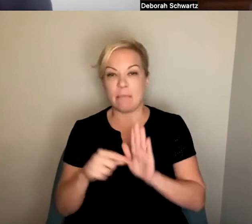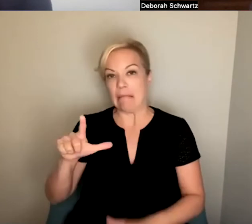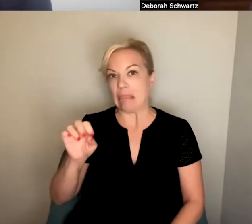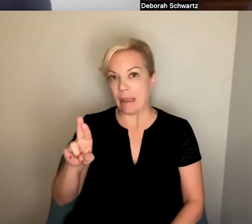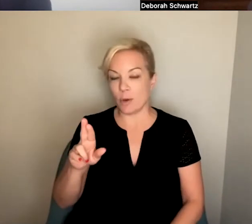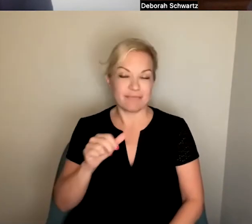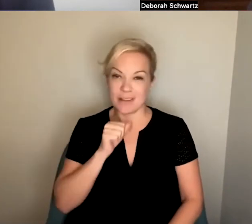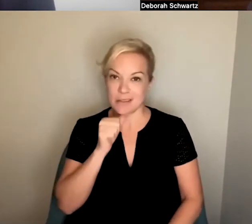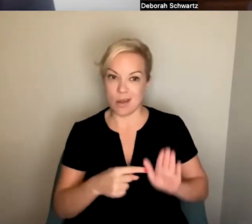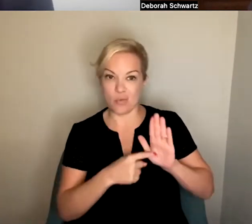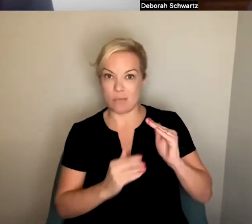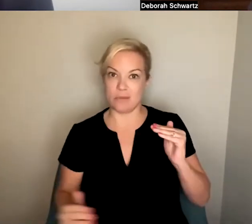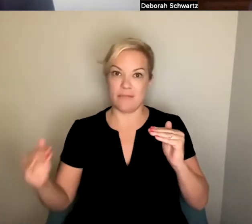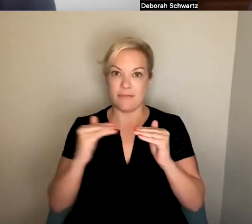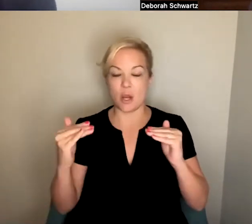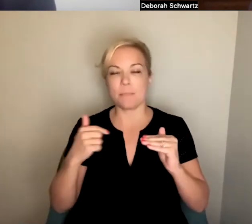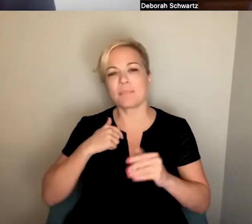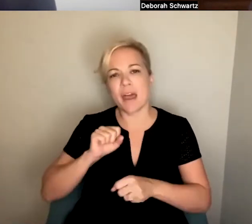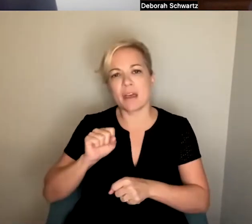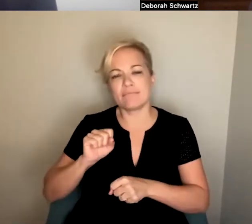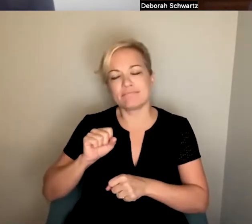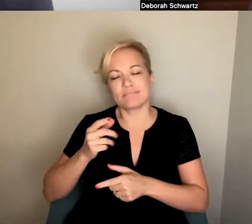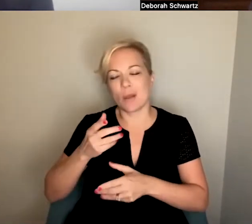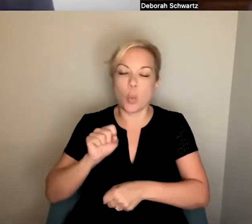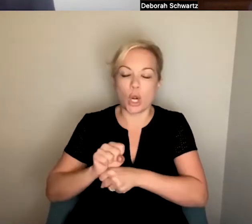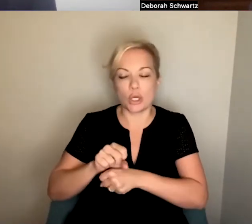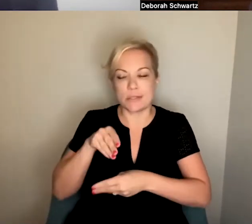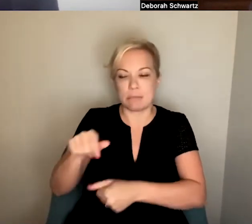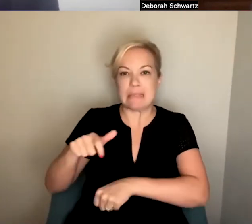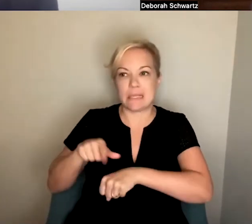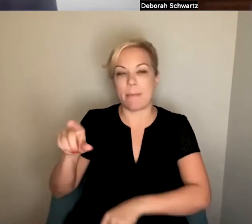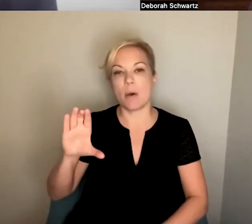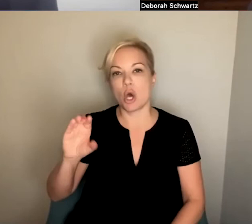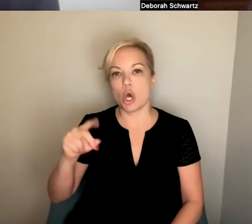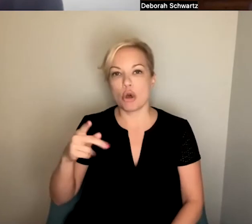I've spent time in Copenhagen and there, there's a workers' museum and it's a really amazing little